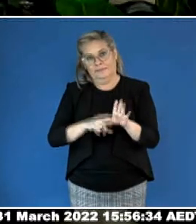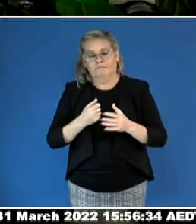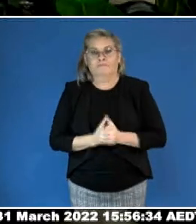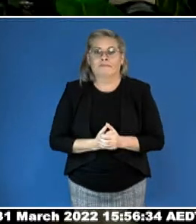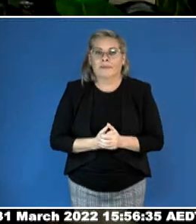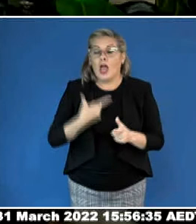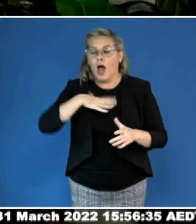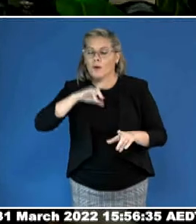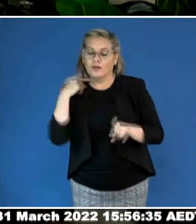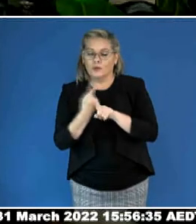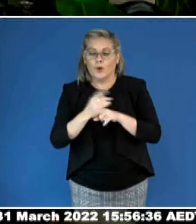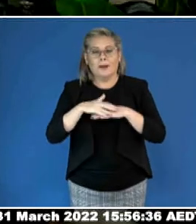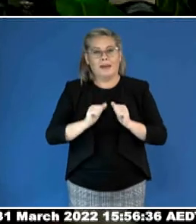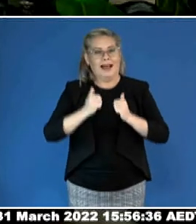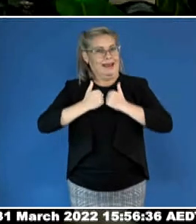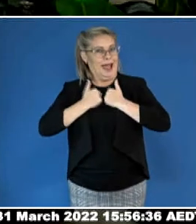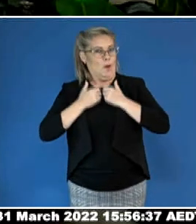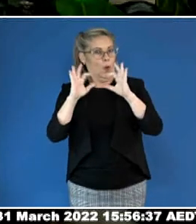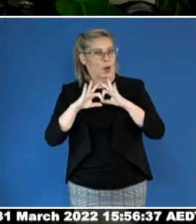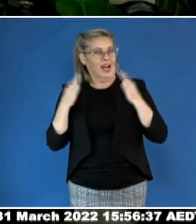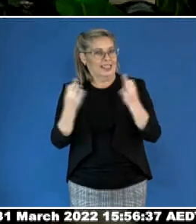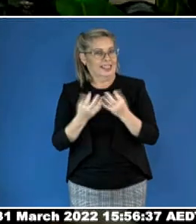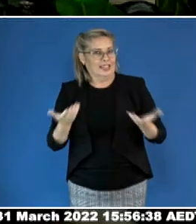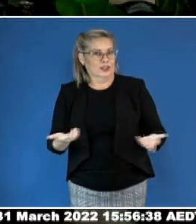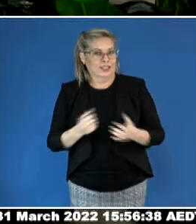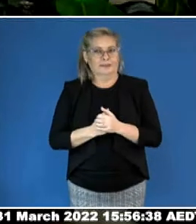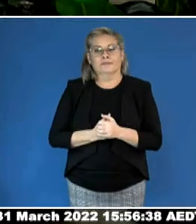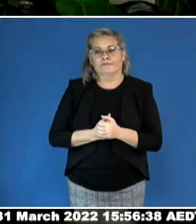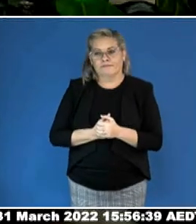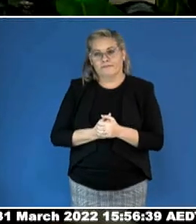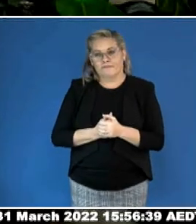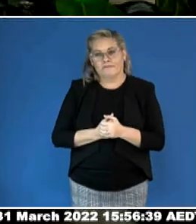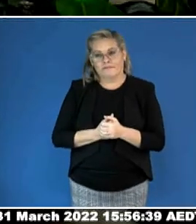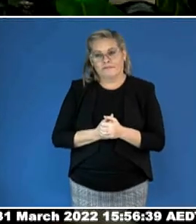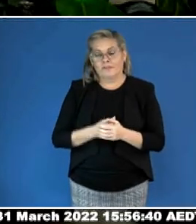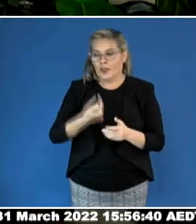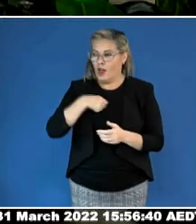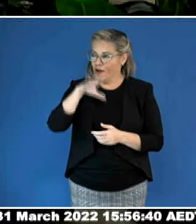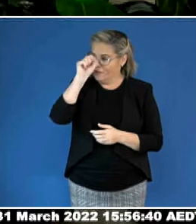to worth. I remember back to the first event we ever held, I created this event together